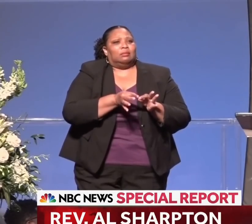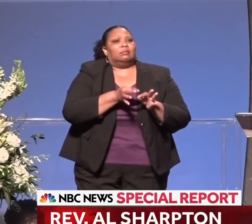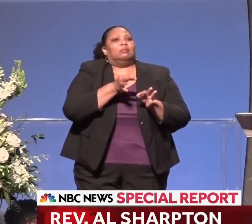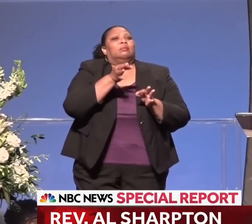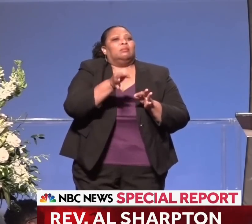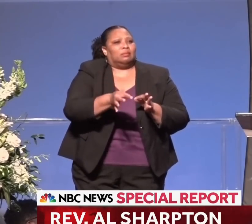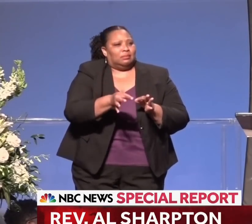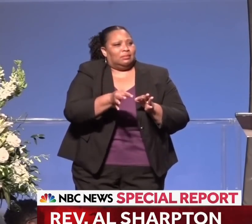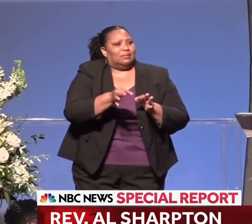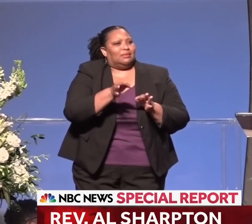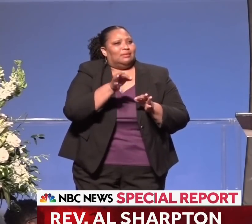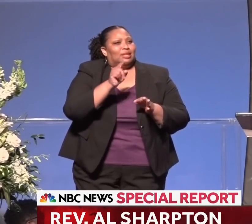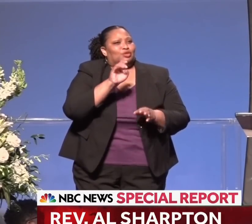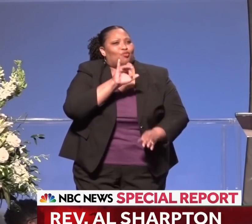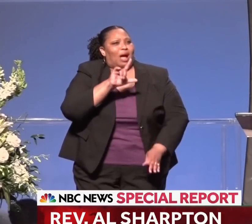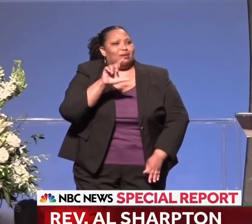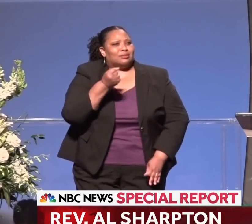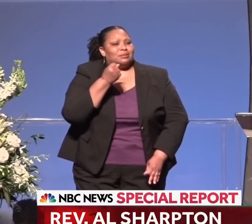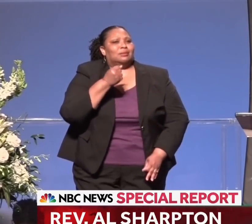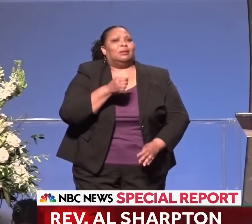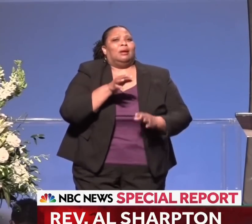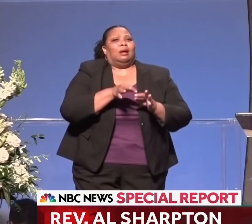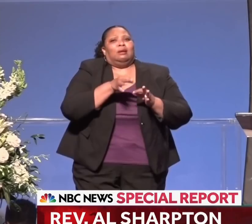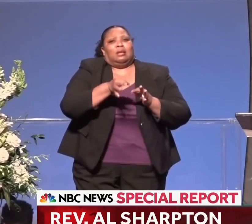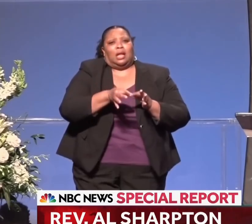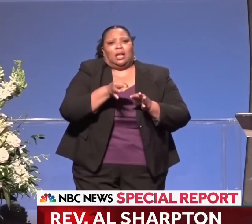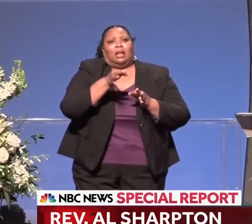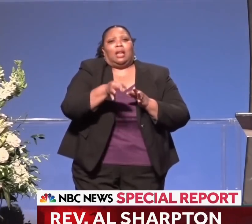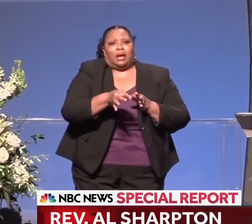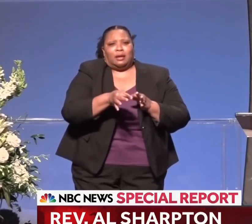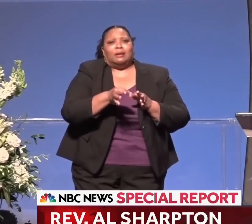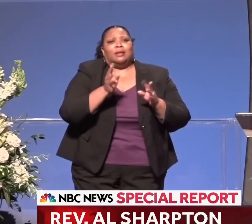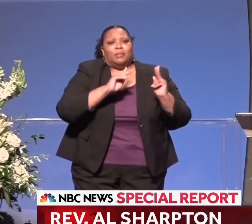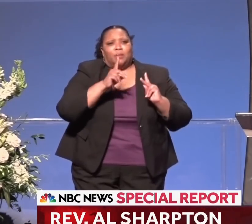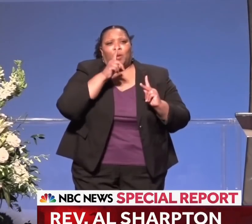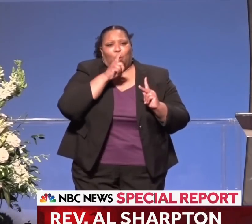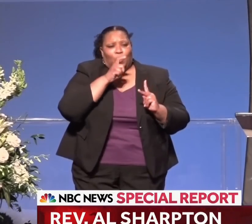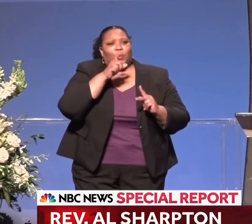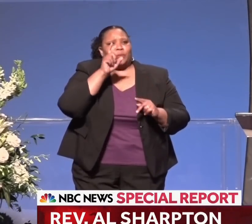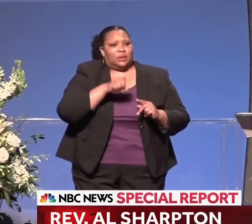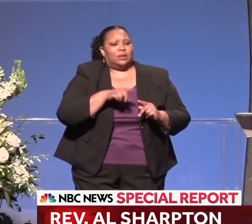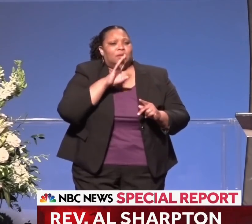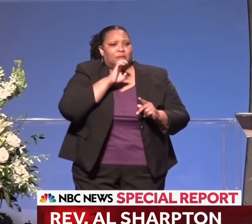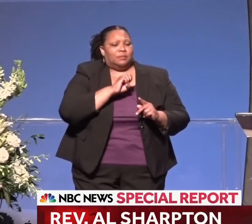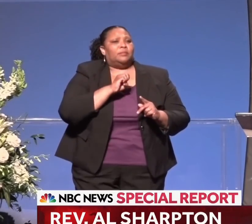THEY ARE GOING TO DO EVERYTHING THEY CAN TO DELAY THESE TRIALS